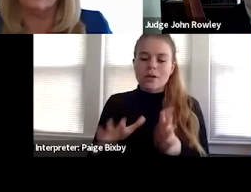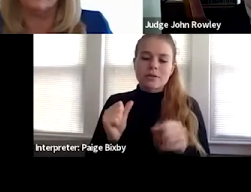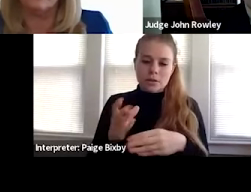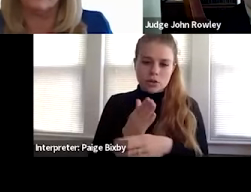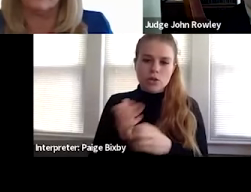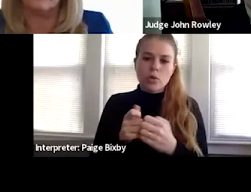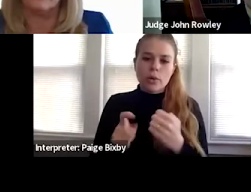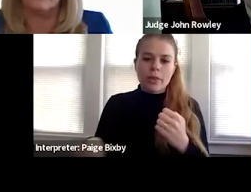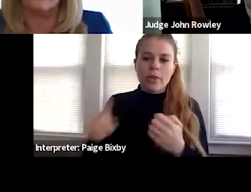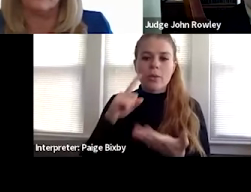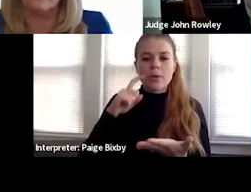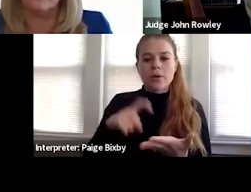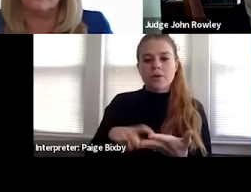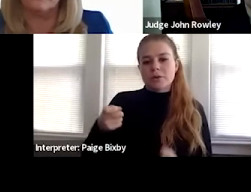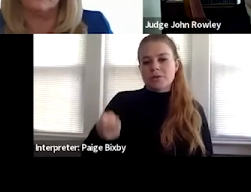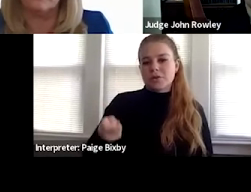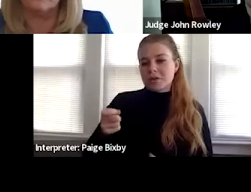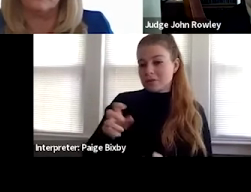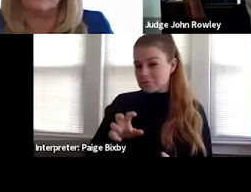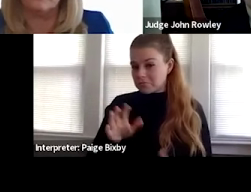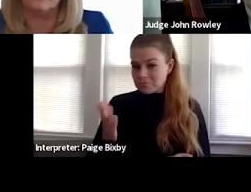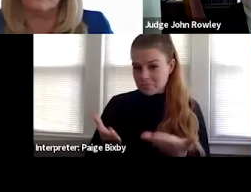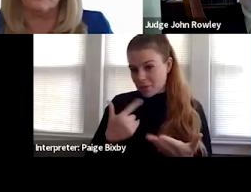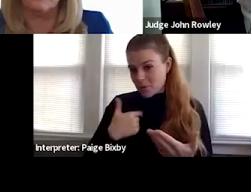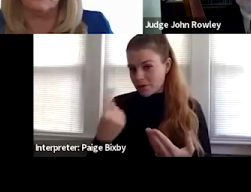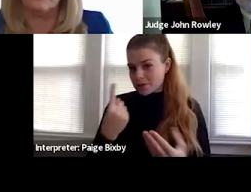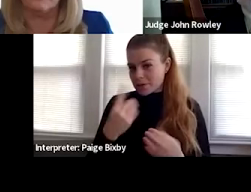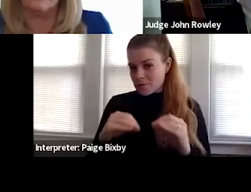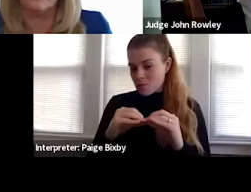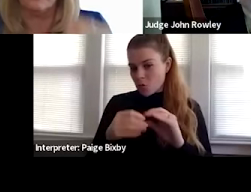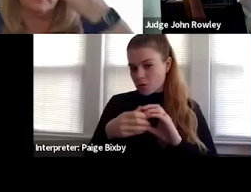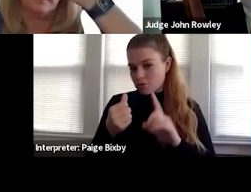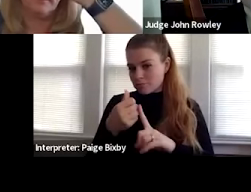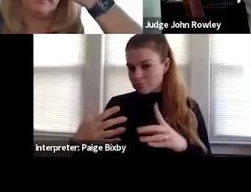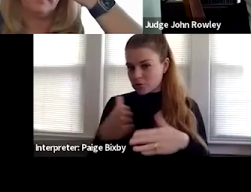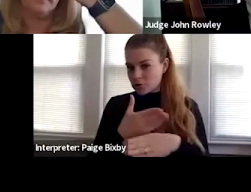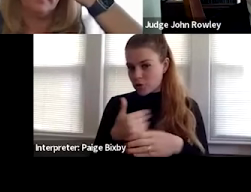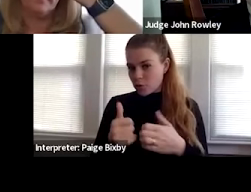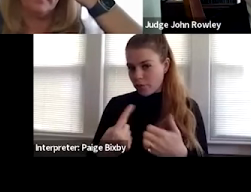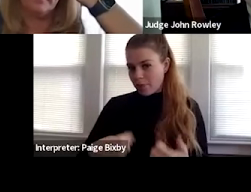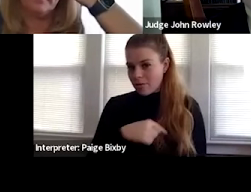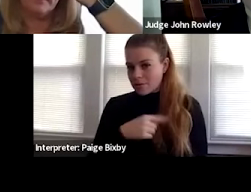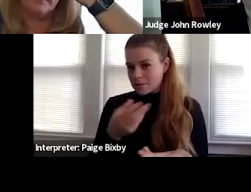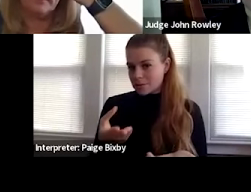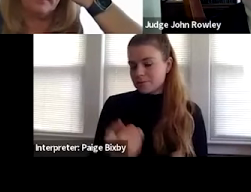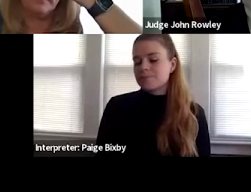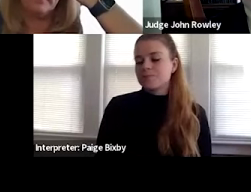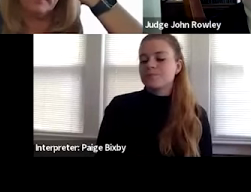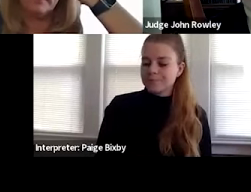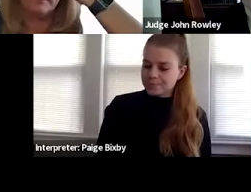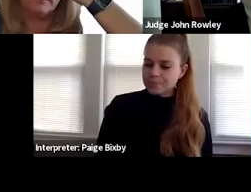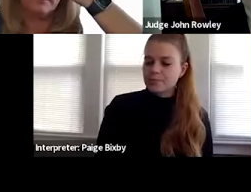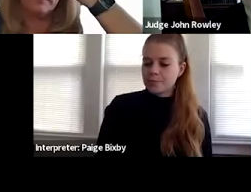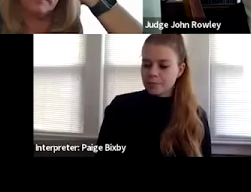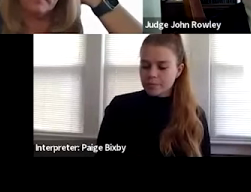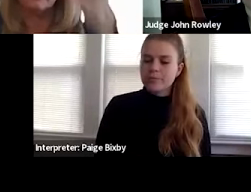I saw Judge unmute, so I'm thinking you might have even a more concrete example that you could share, how you experience it. It's of course, it's a major issue